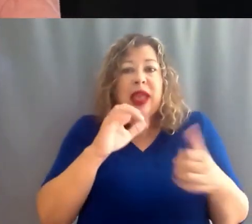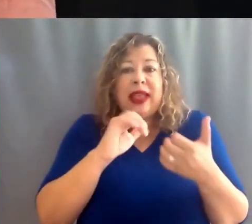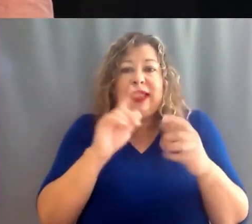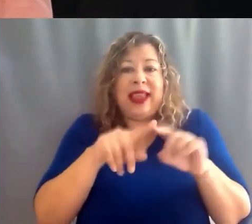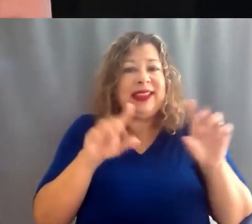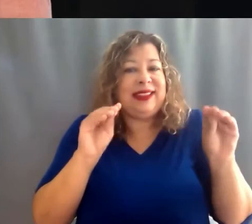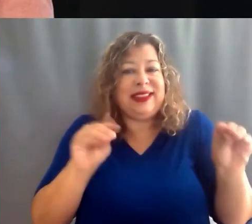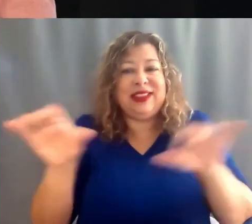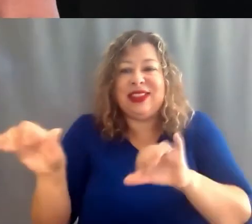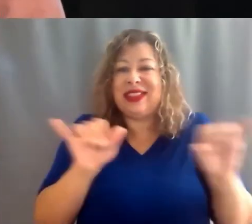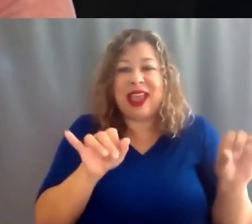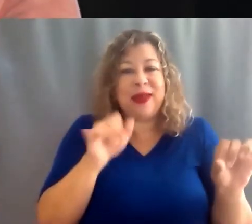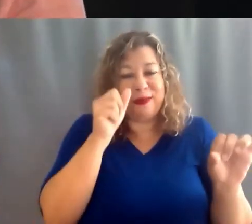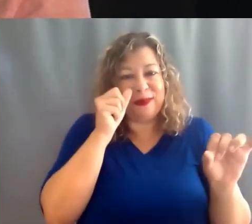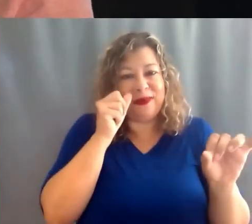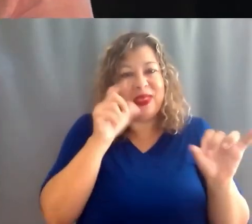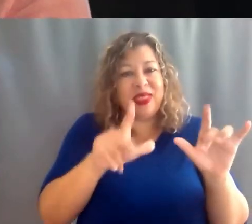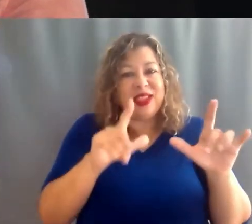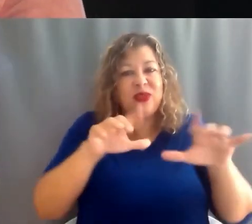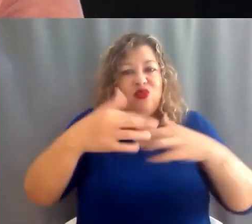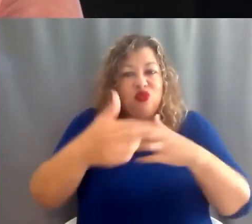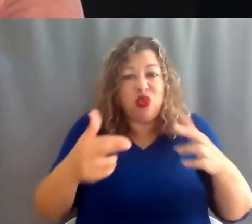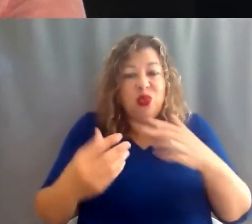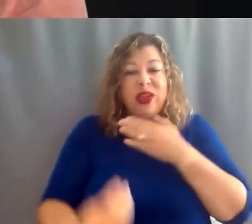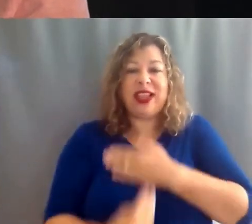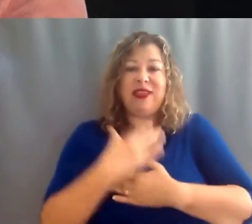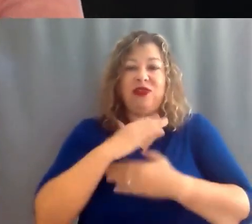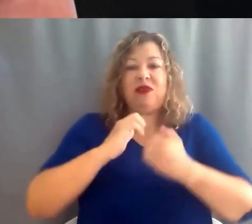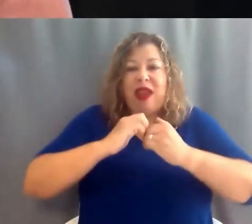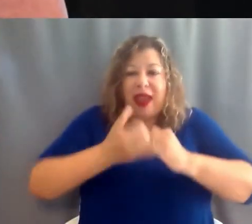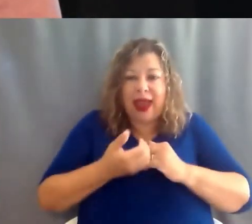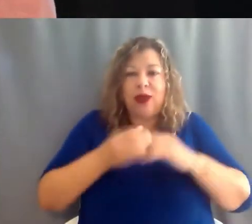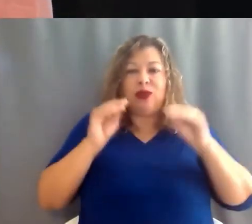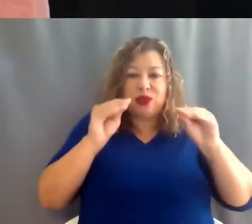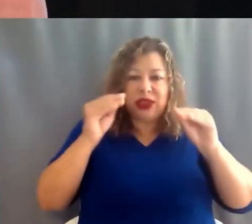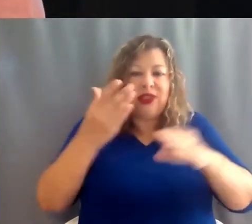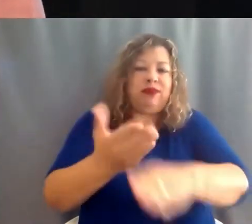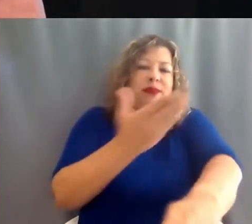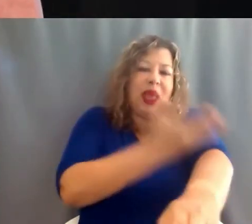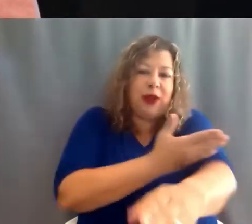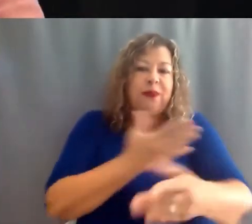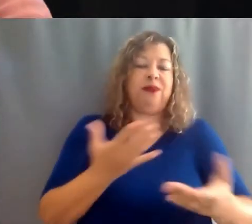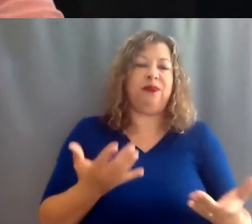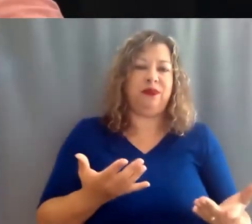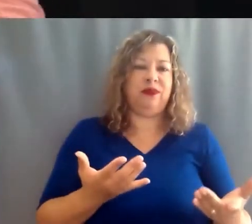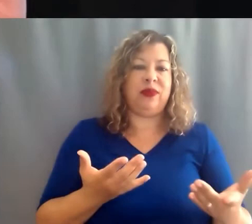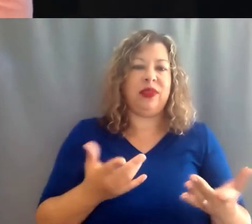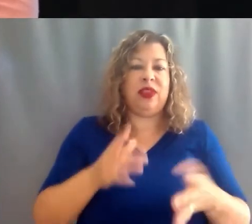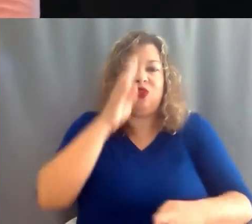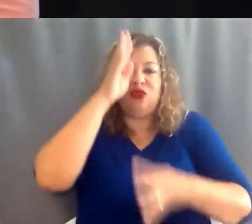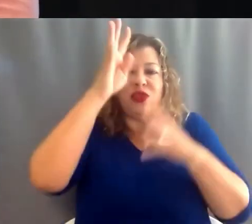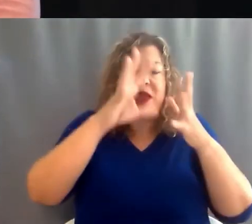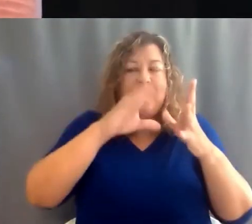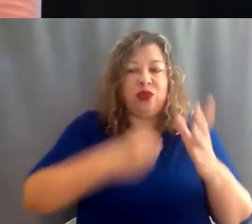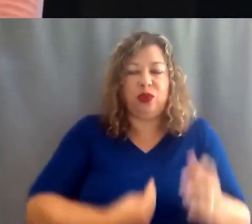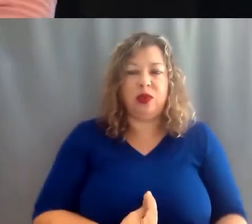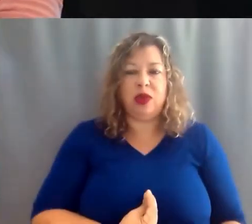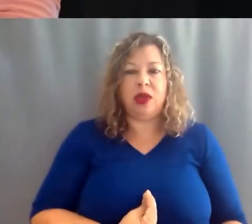That somehow maybe the space you create evokes the person in the person to emerge. One of my favorite quotes.